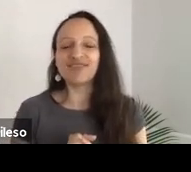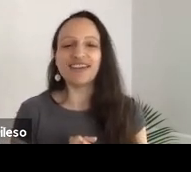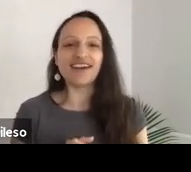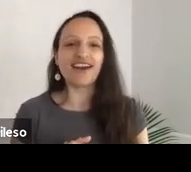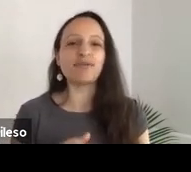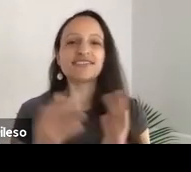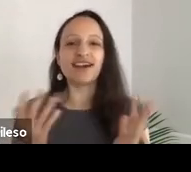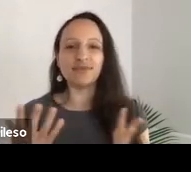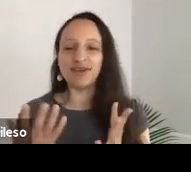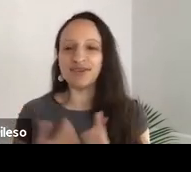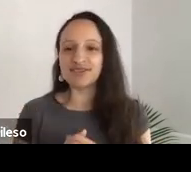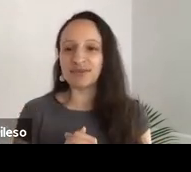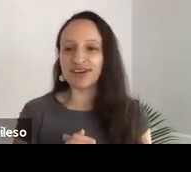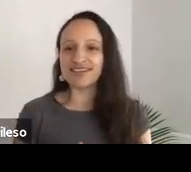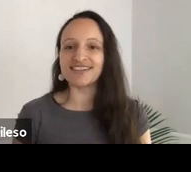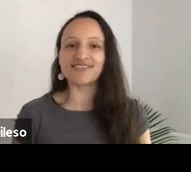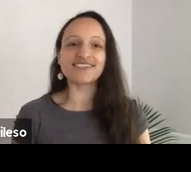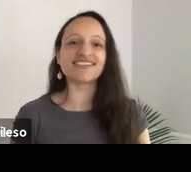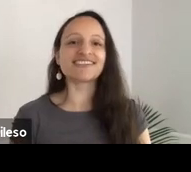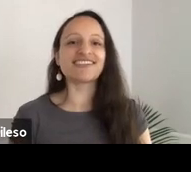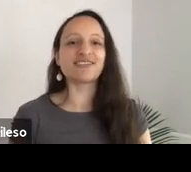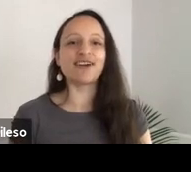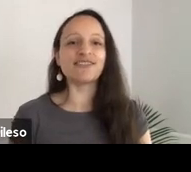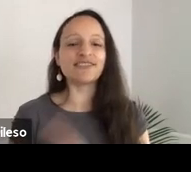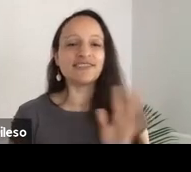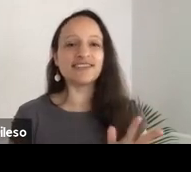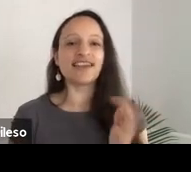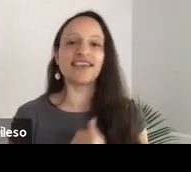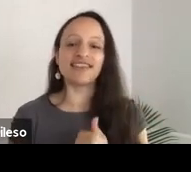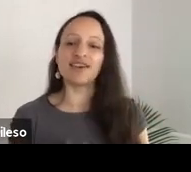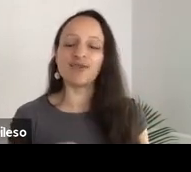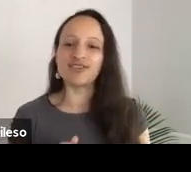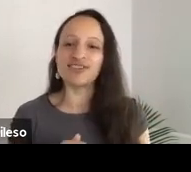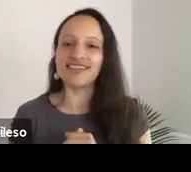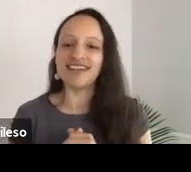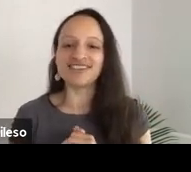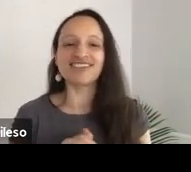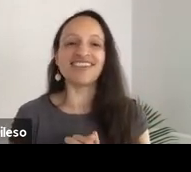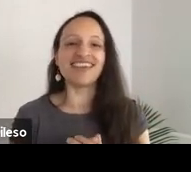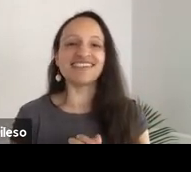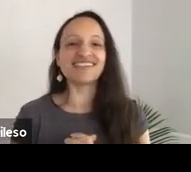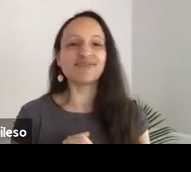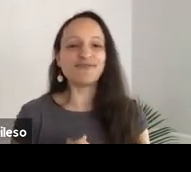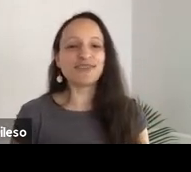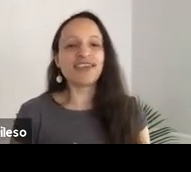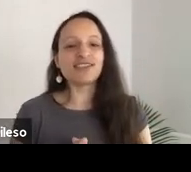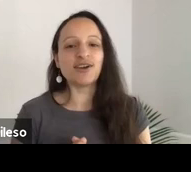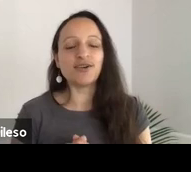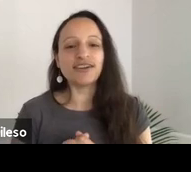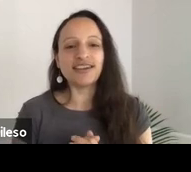But we are happy to talk about those similarities and differences throughout this, and then at the questions and answers at the end.